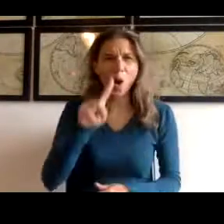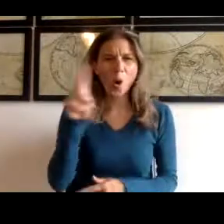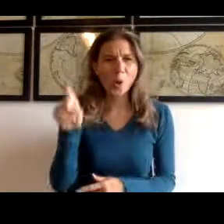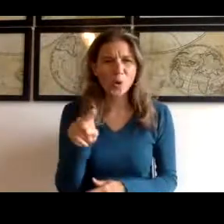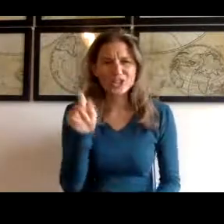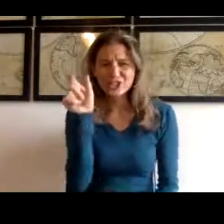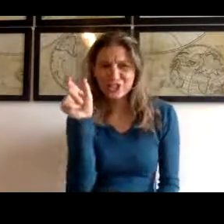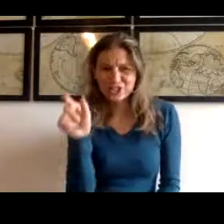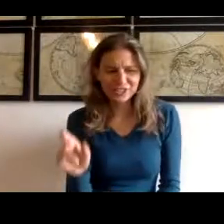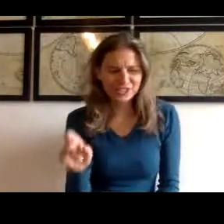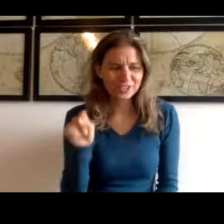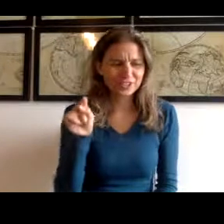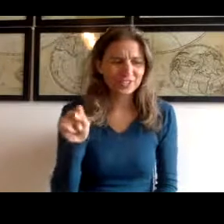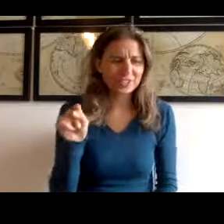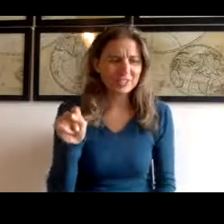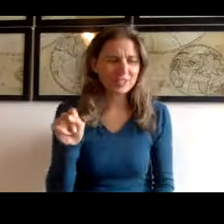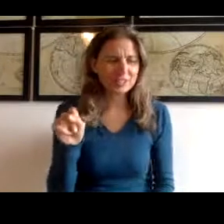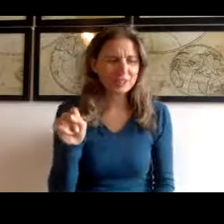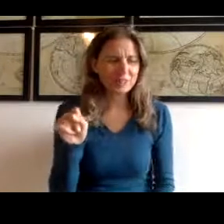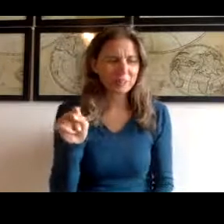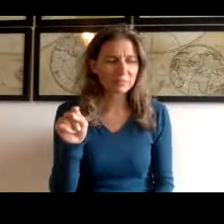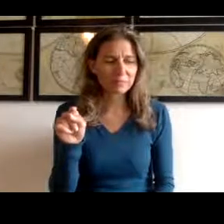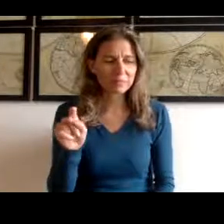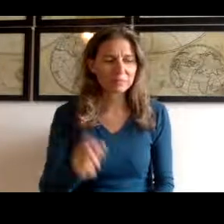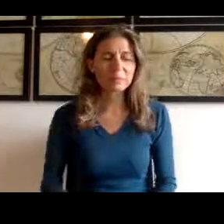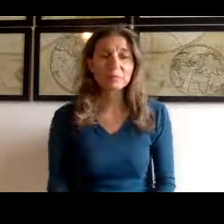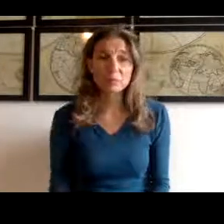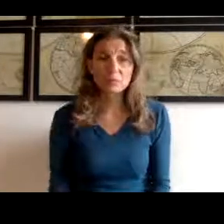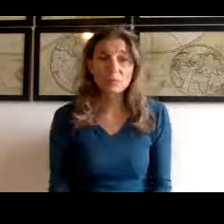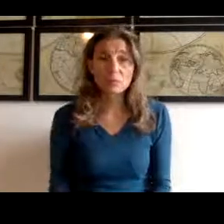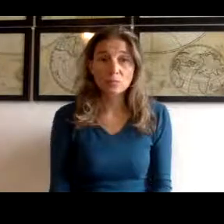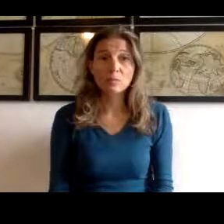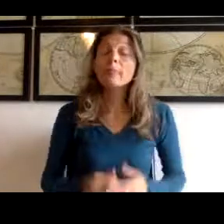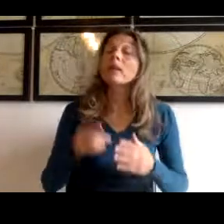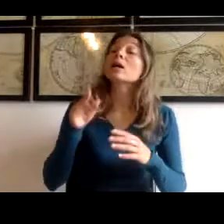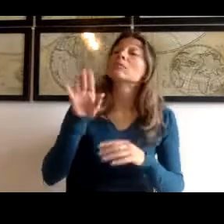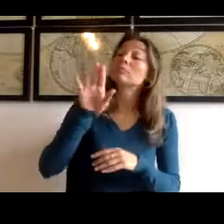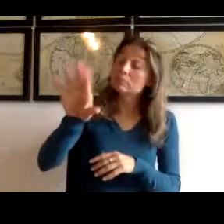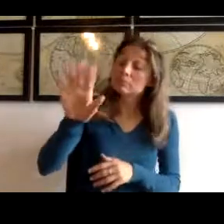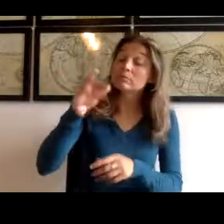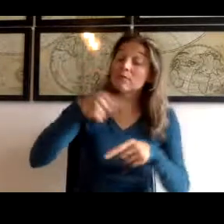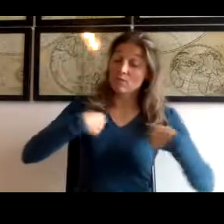Have you received mentoring in the UN volunteer programme?